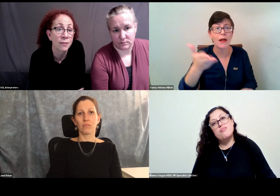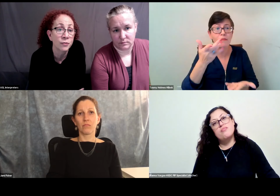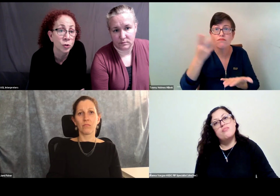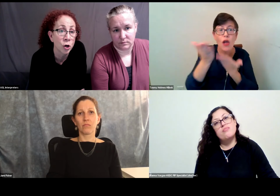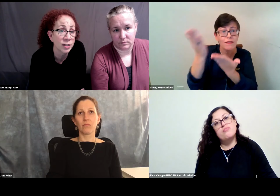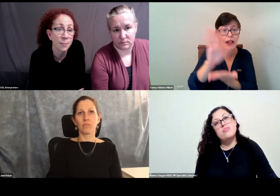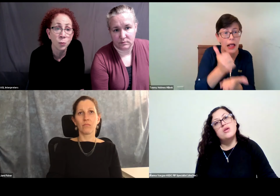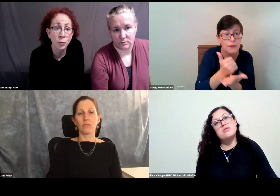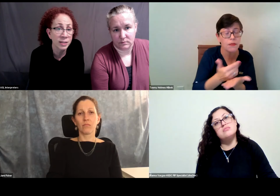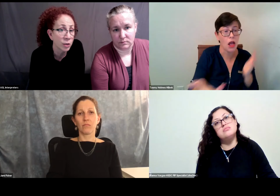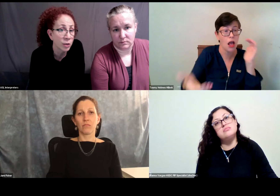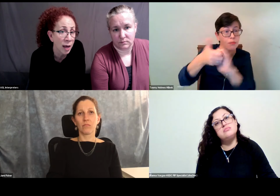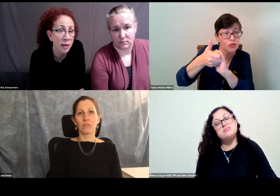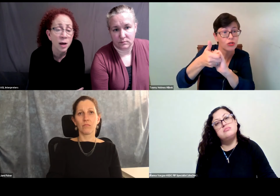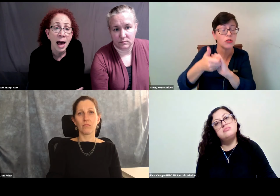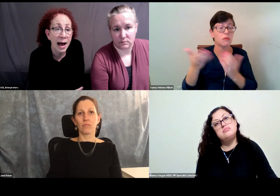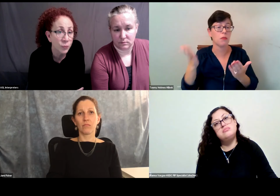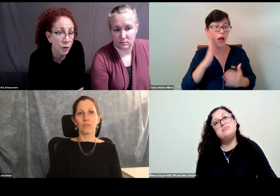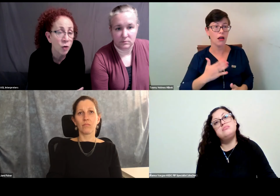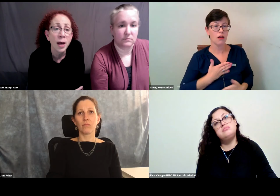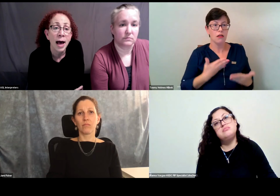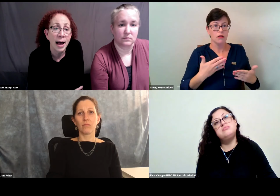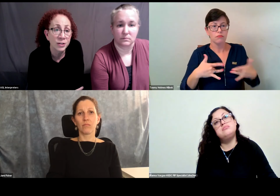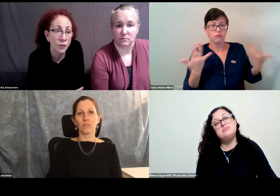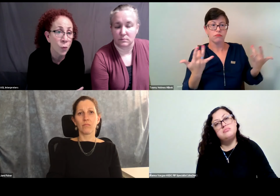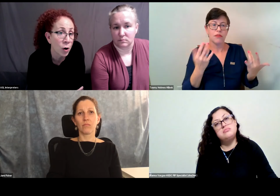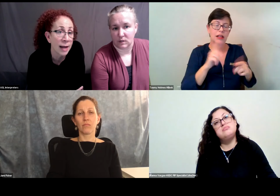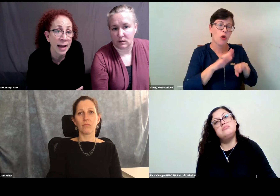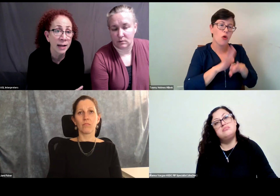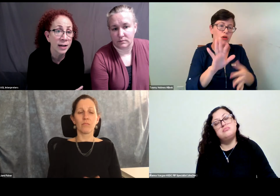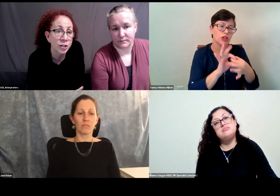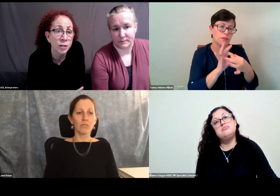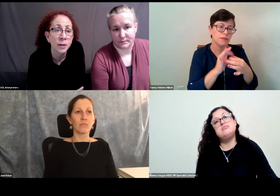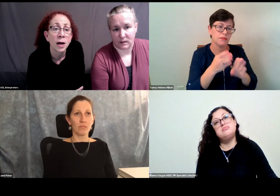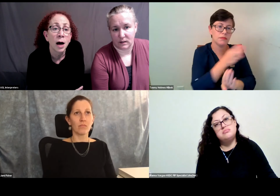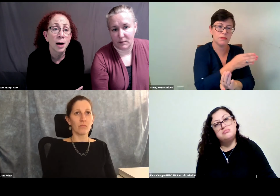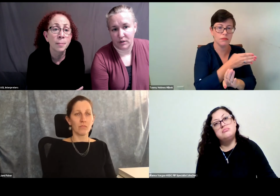been for a long time, but we would say go ahead, ask for help, ask for any ally ship.